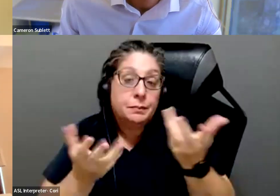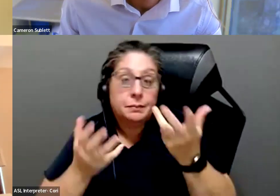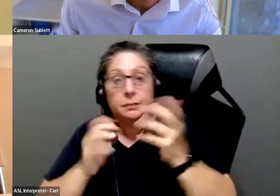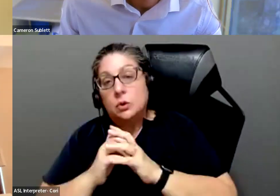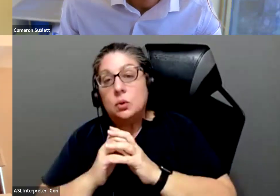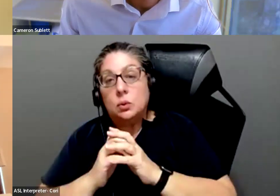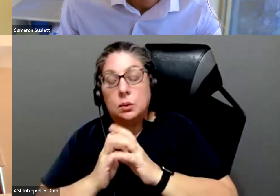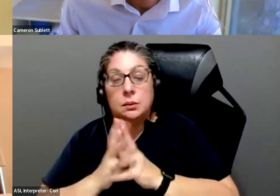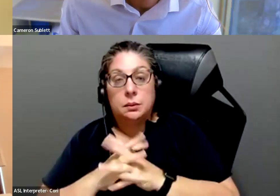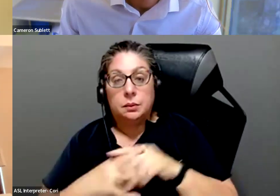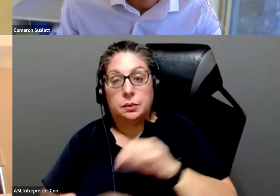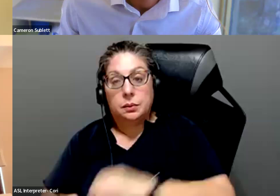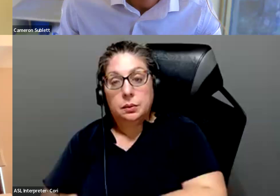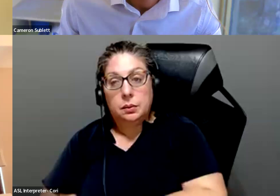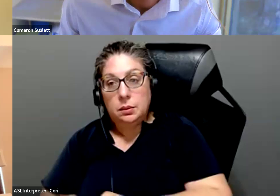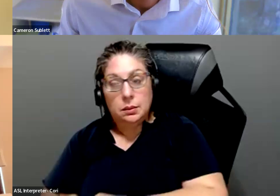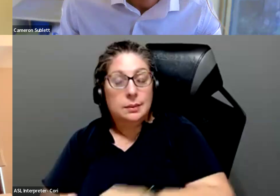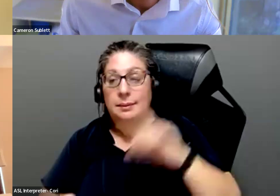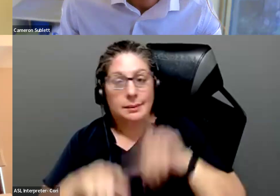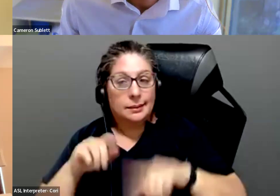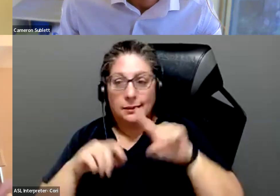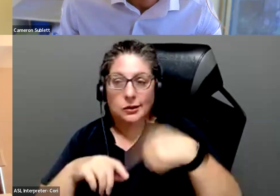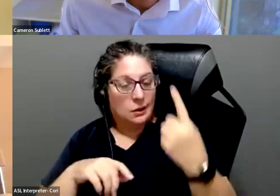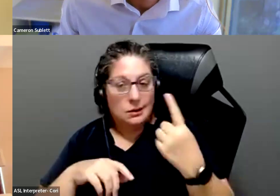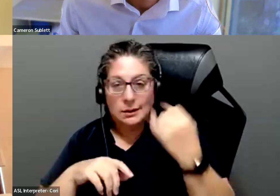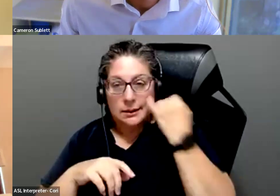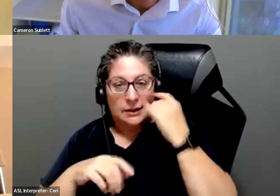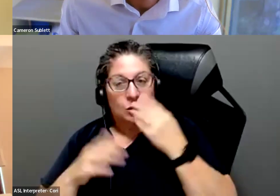So, they cannot just do that by doing by being a good student